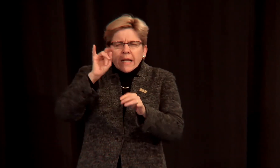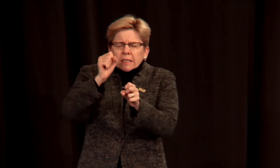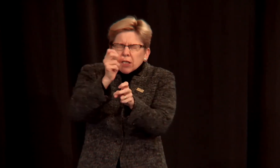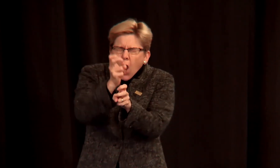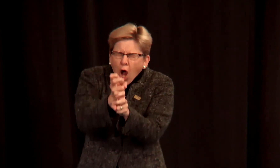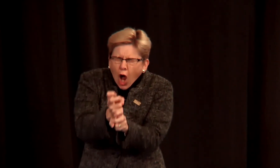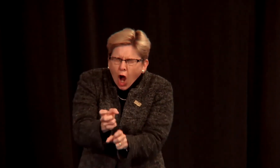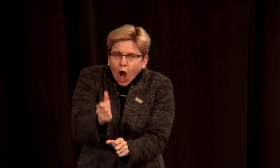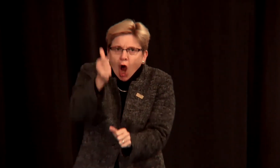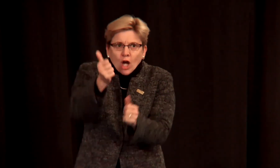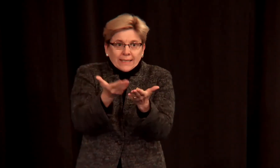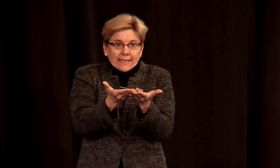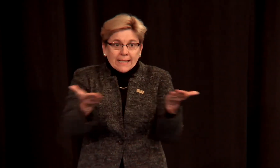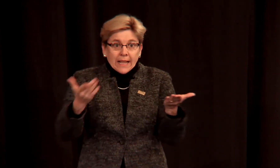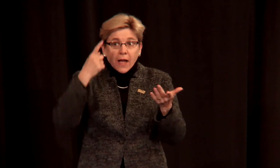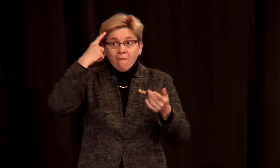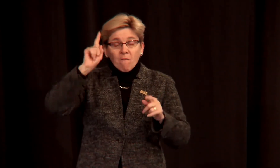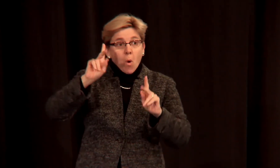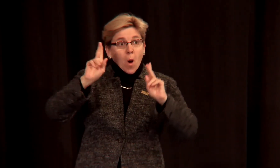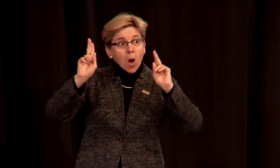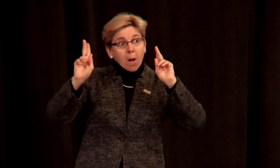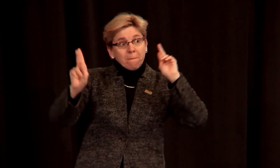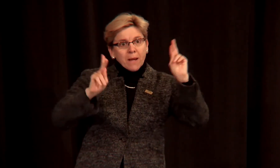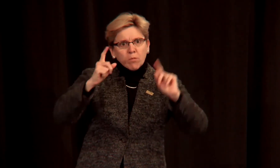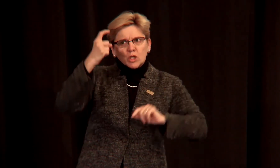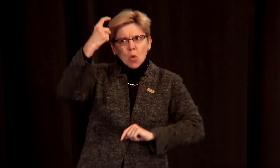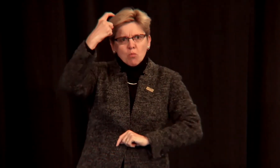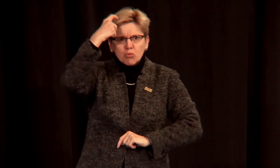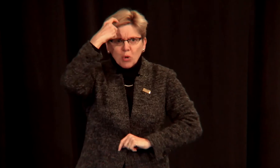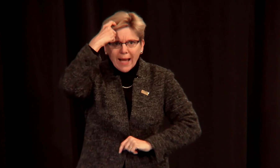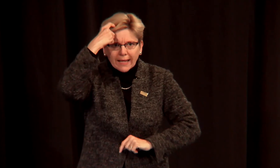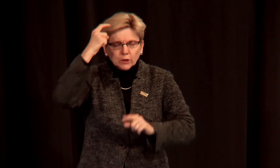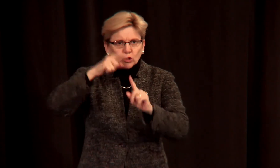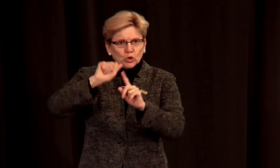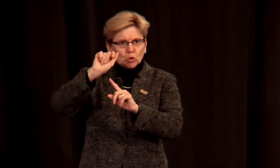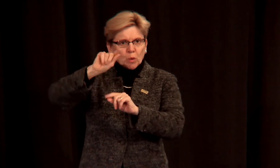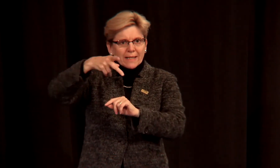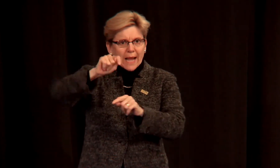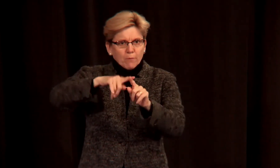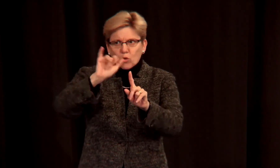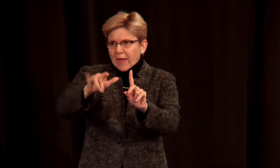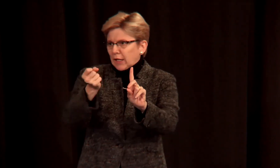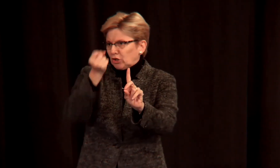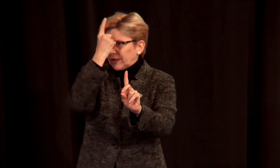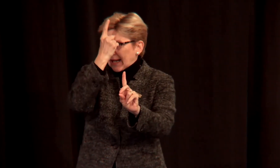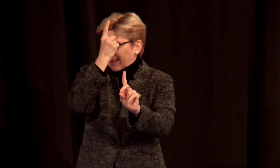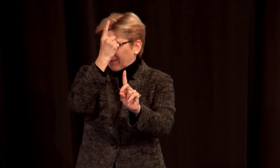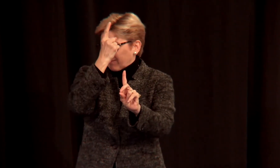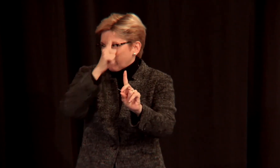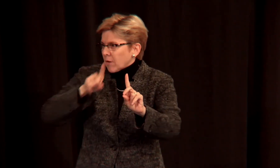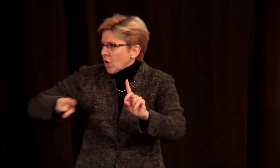and it's hardest thing for people's brains to really adapt to that understanding.